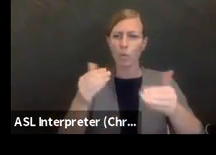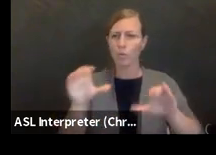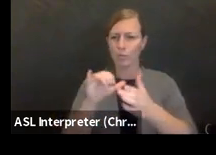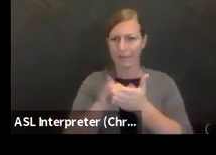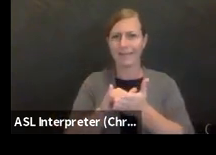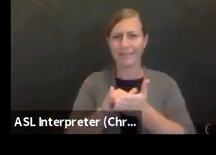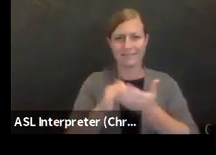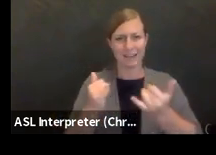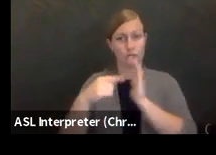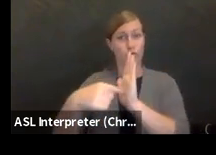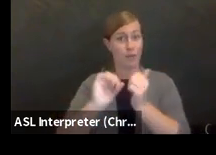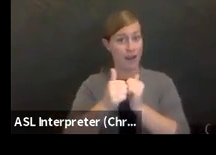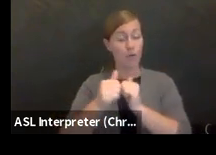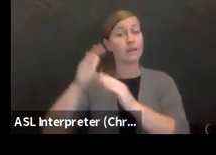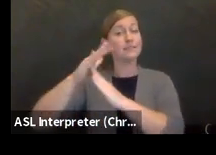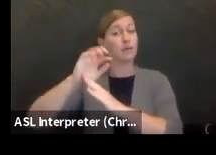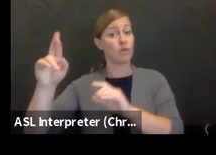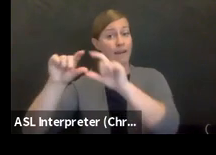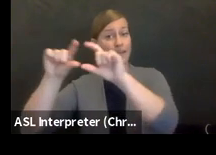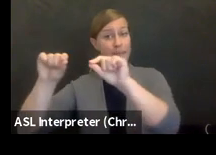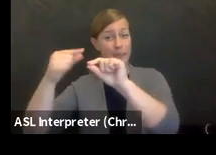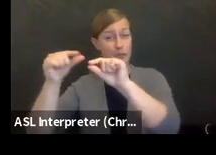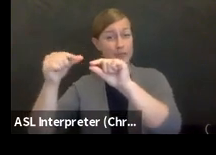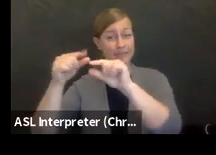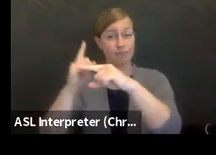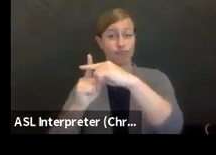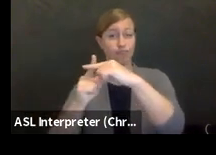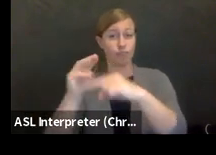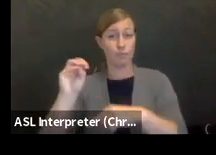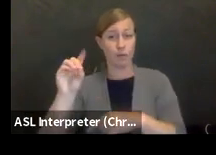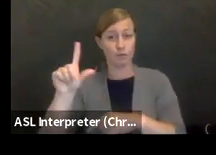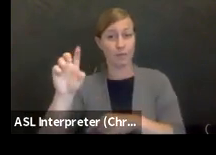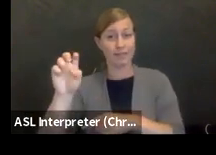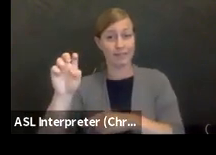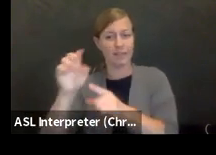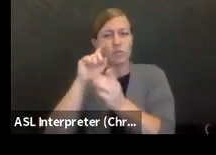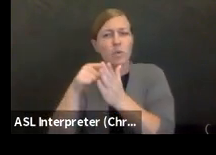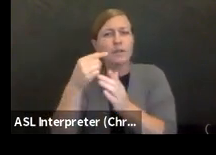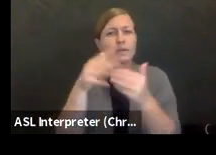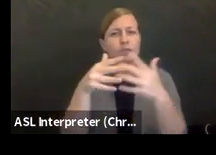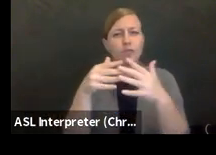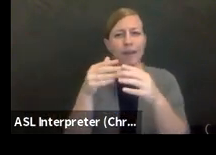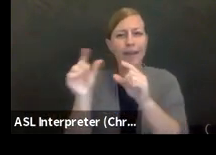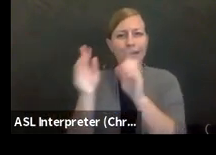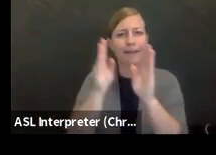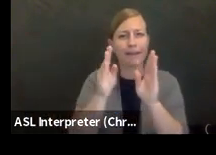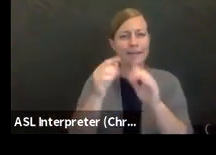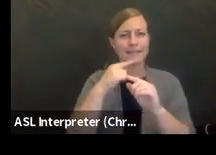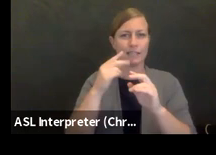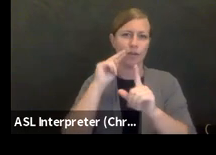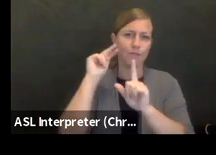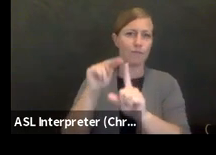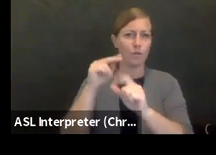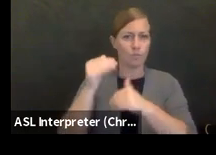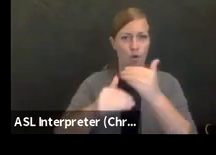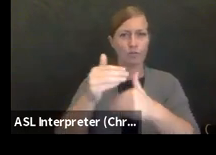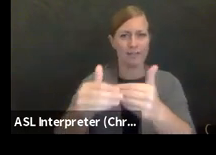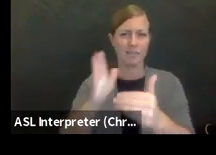ESD 112-- Kristina Wambold: I'm going to go up to this button at the top, you'll notice that right next to it is this view progress and we'll talk about this a lot more tomorrow in detail.